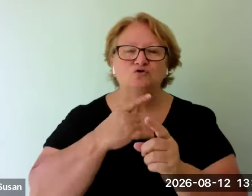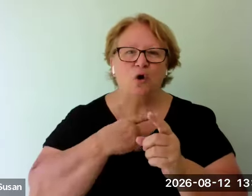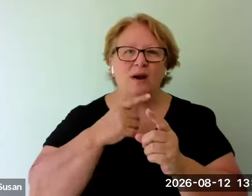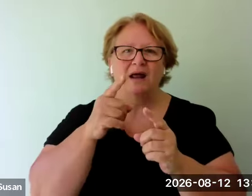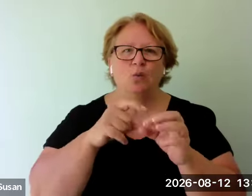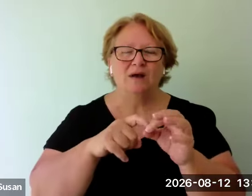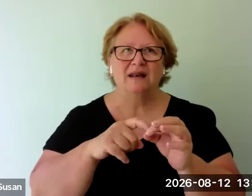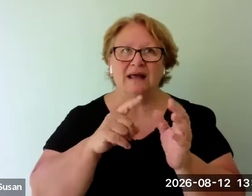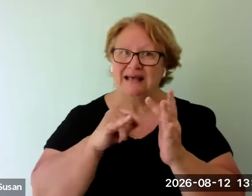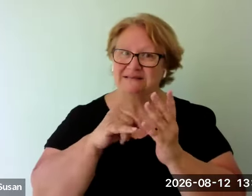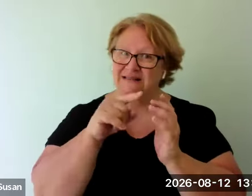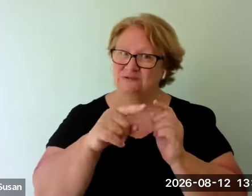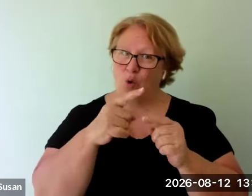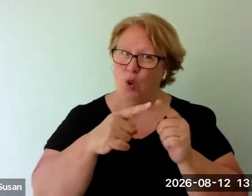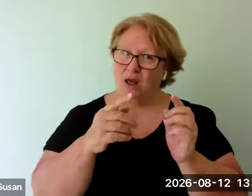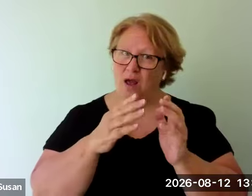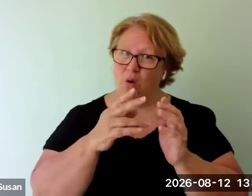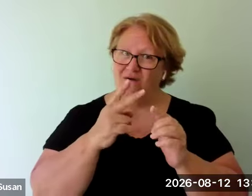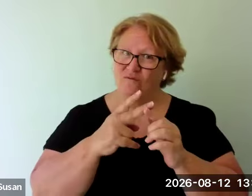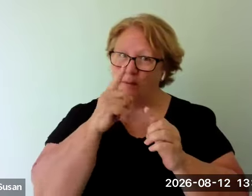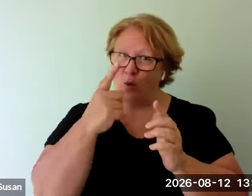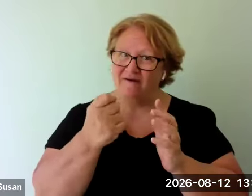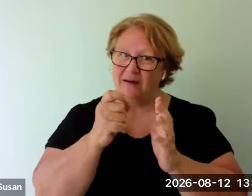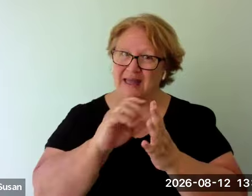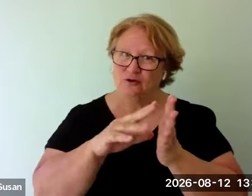I had a question and now I've lost it.